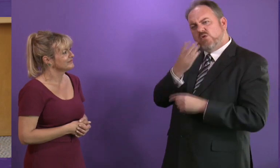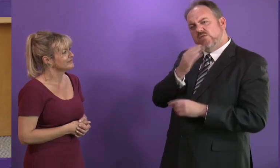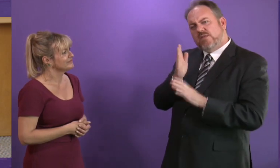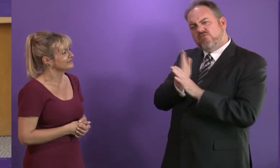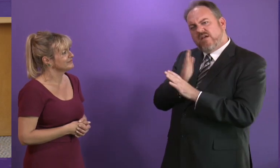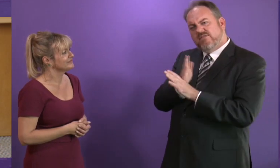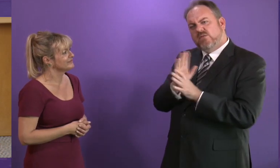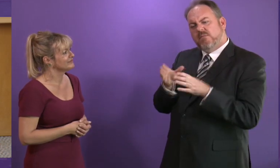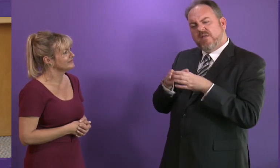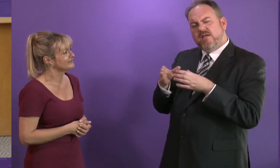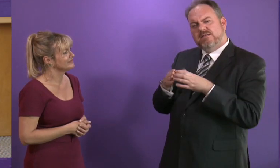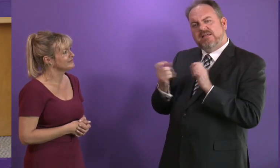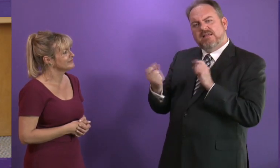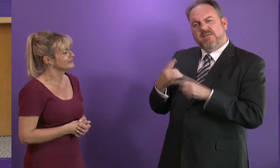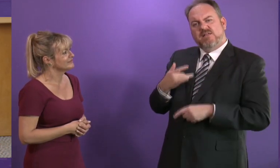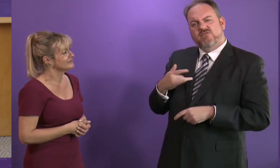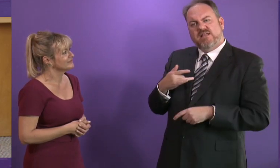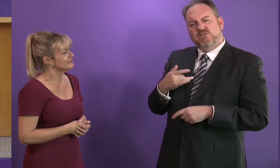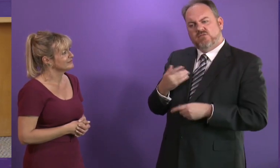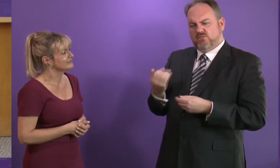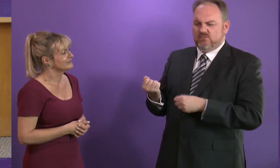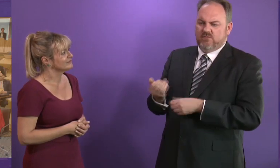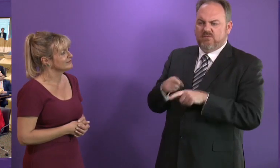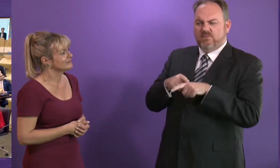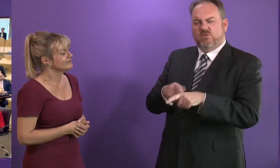Government business? The First Minister (Nicola Sturgeon):